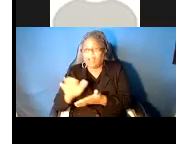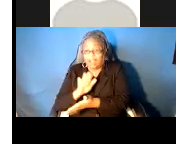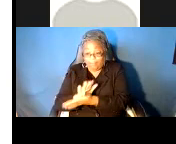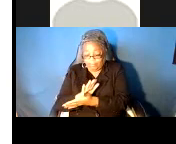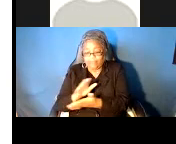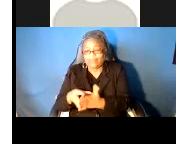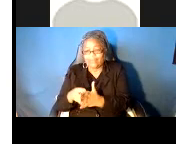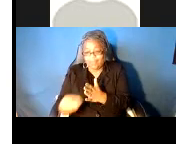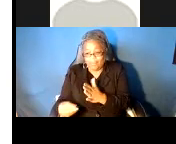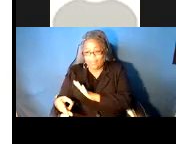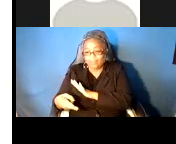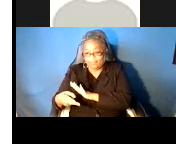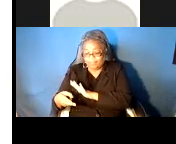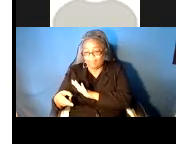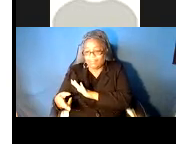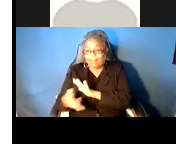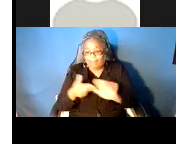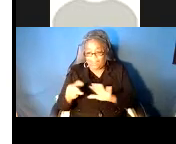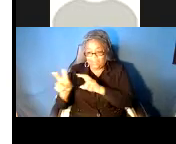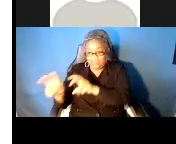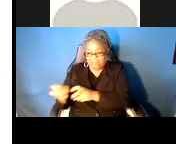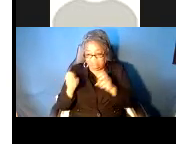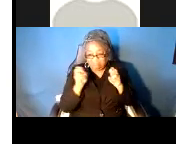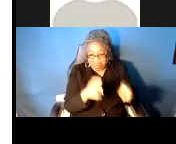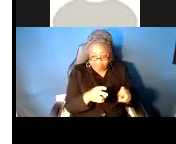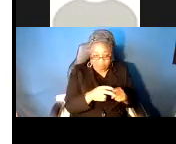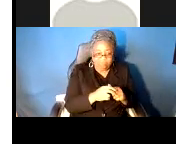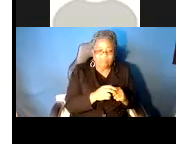and the bottom of the application template also has a save button.